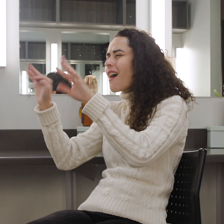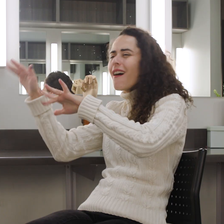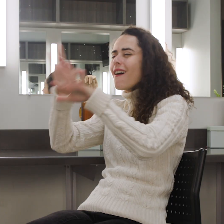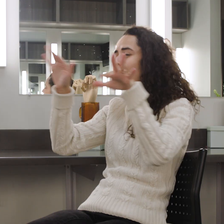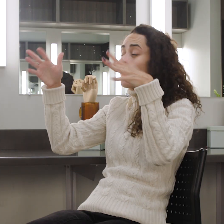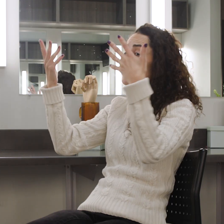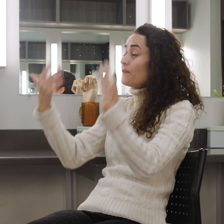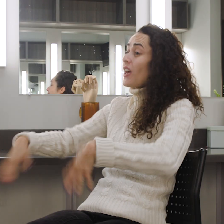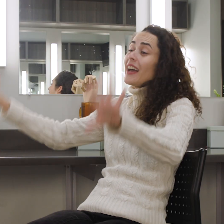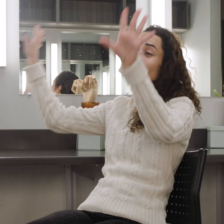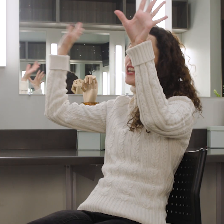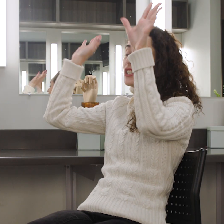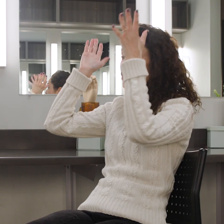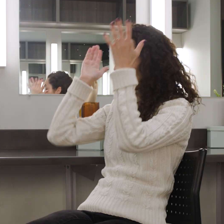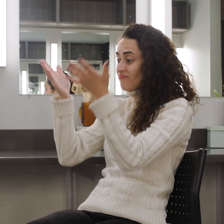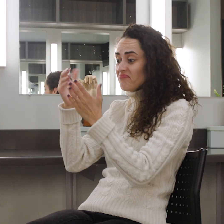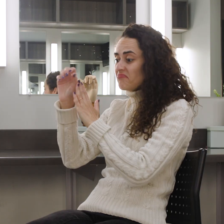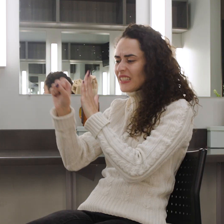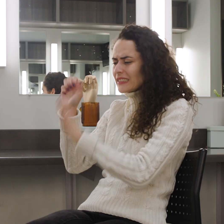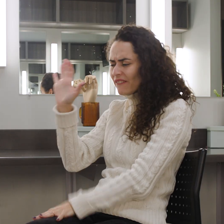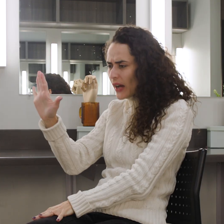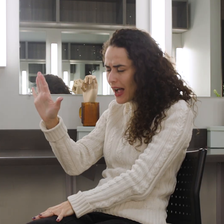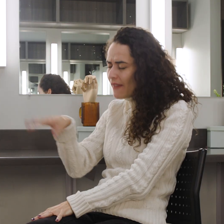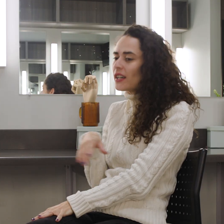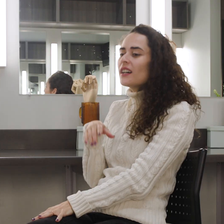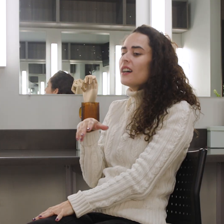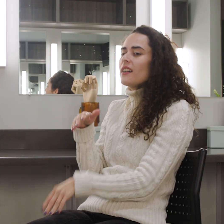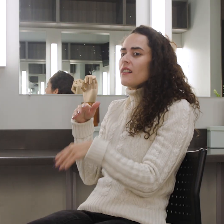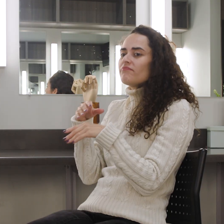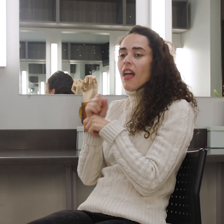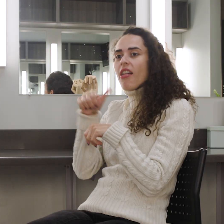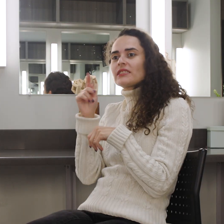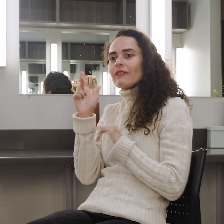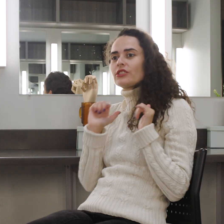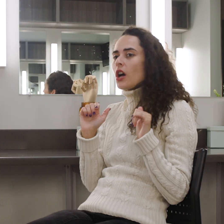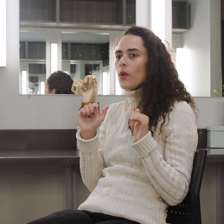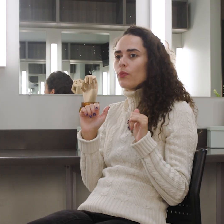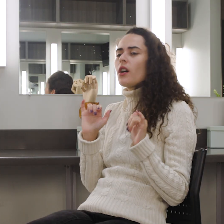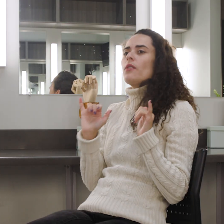When the show finished at season five, I got work on another TV show–and I